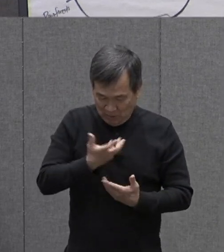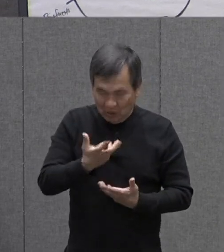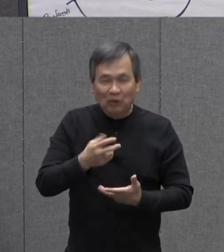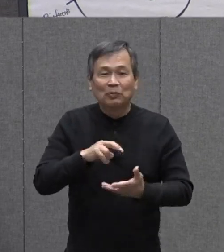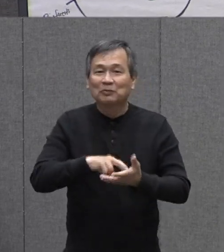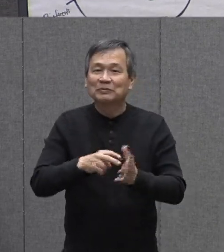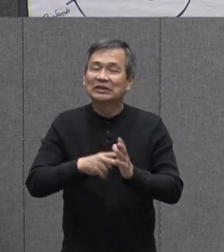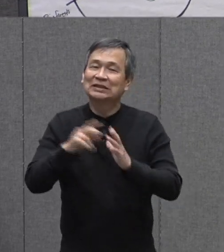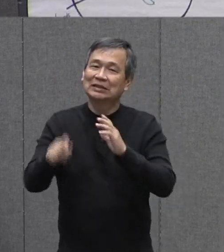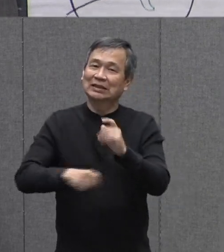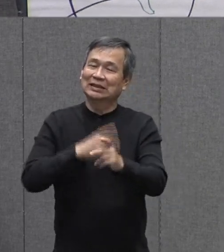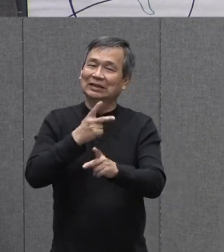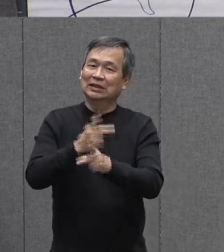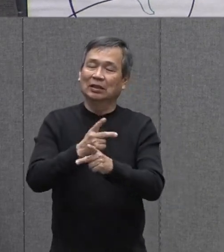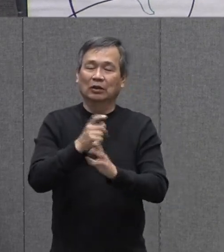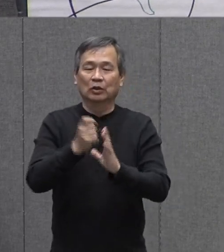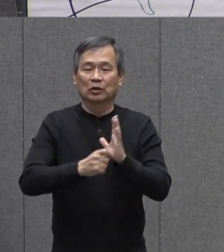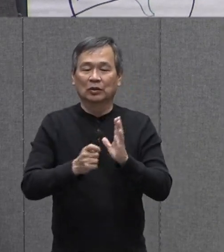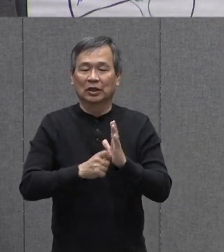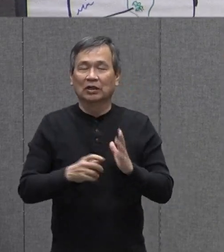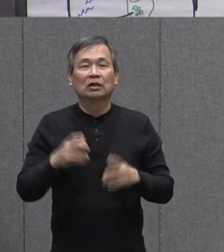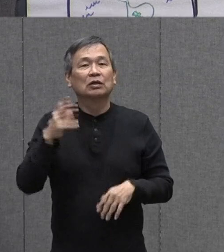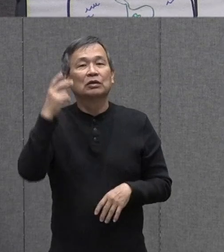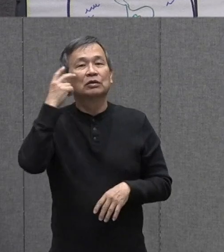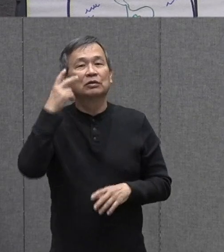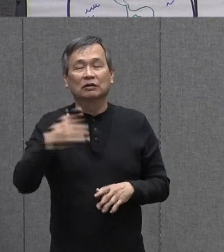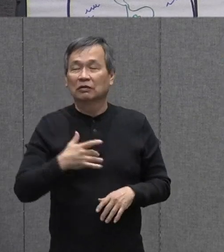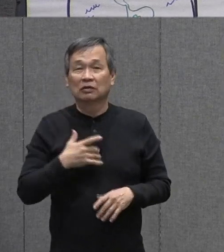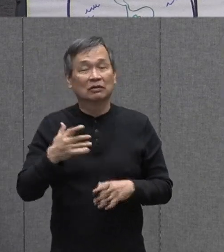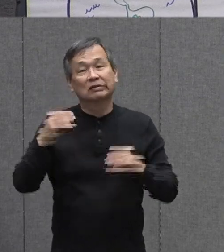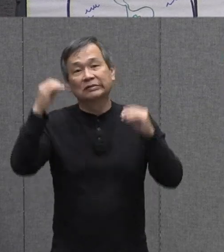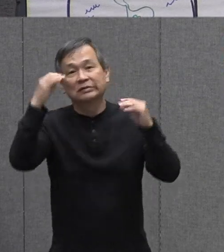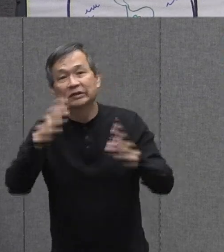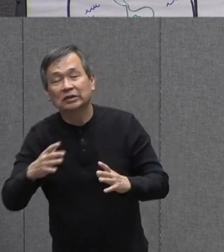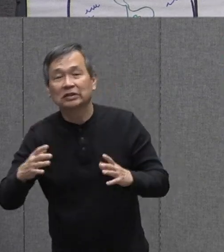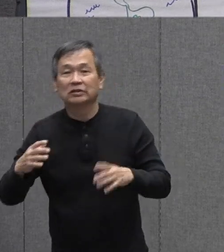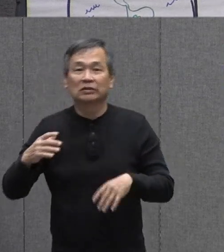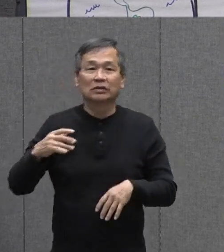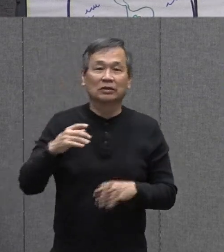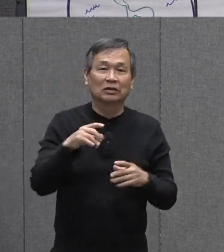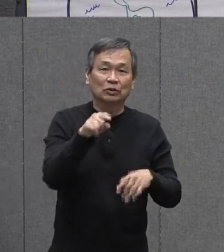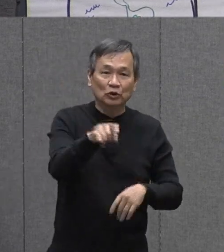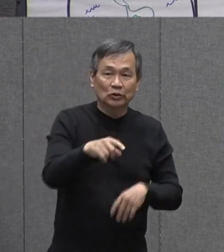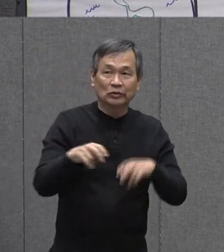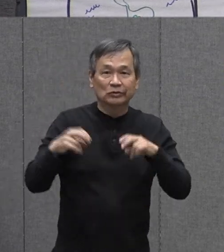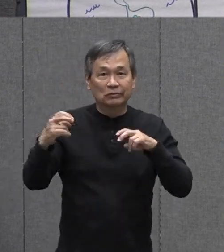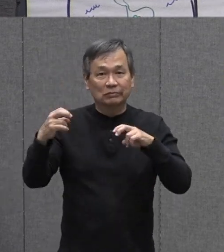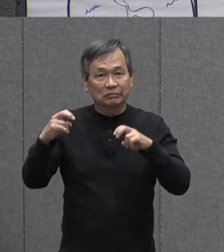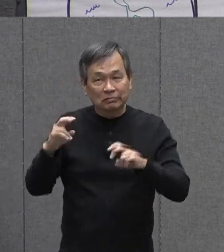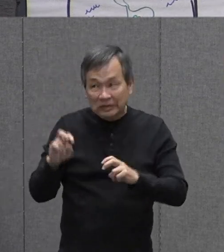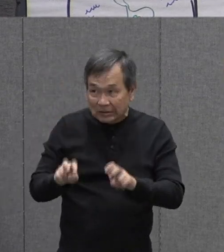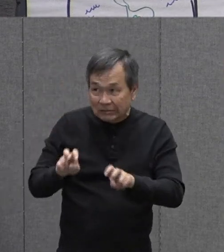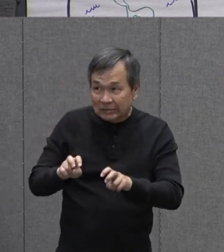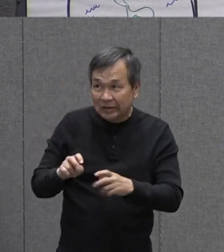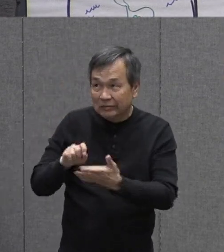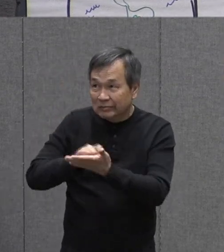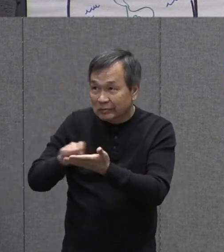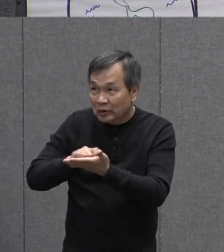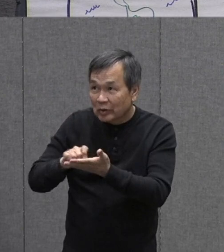so, kind of like how you sometimes write with your teacher, an informational text or informational report, or narrative writing.